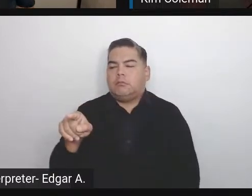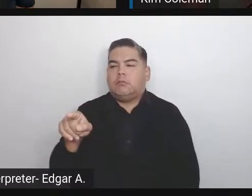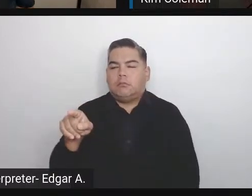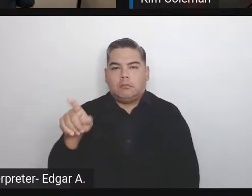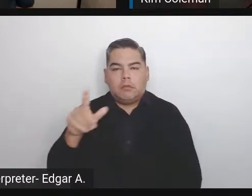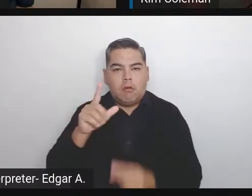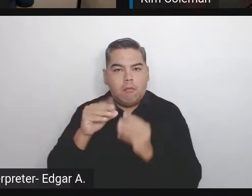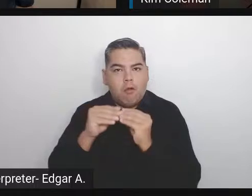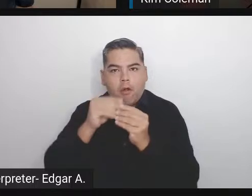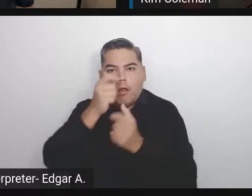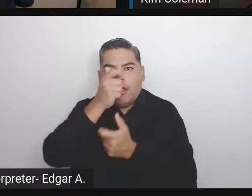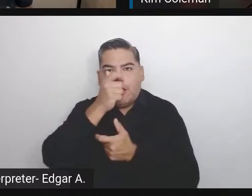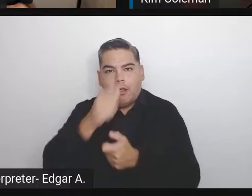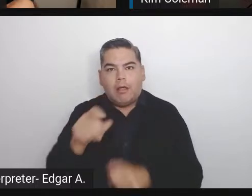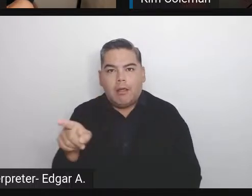something that might interest you more.